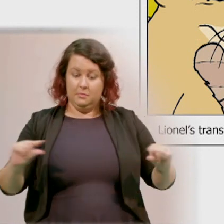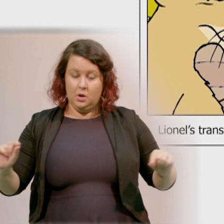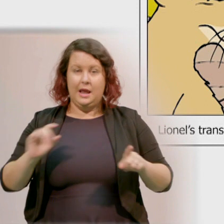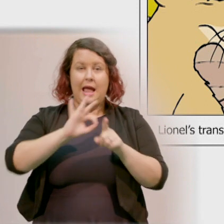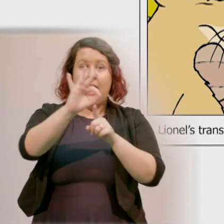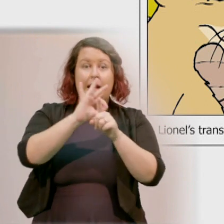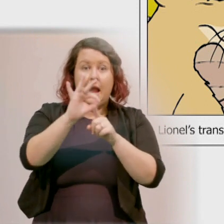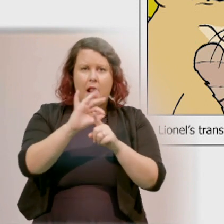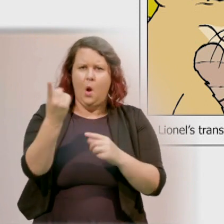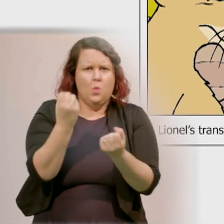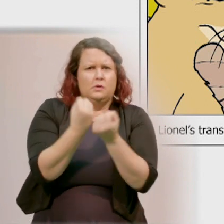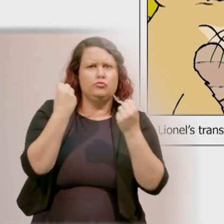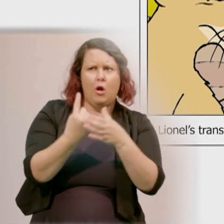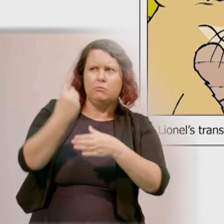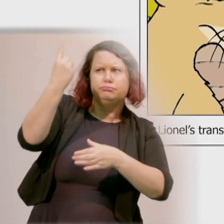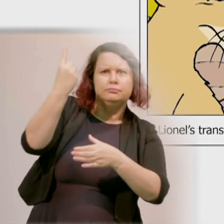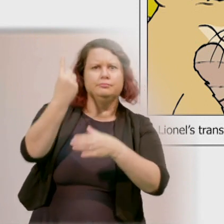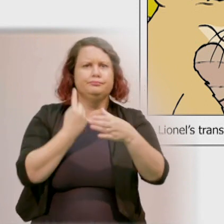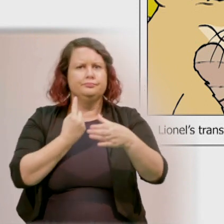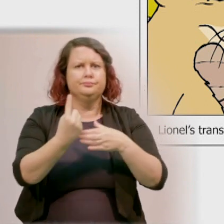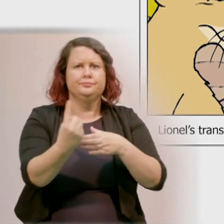thoughts in thought bubbles, and some narration in boxes, colour,